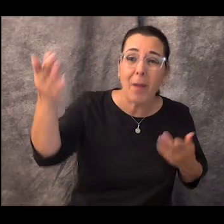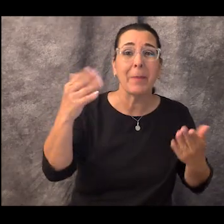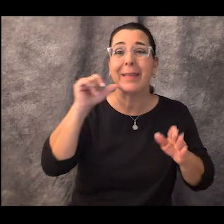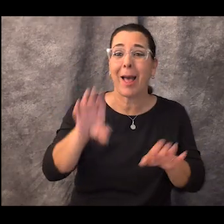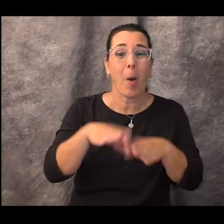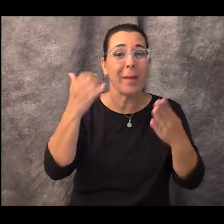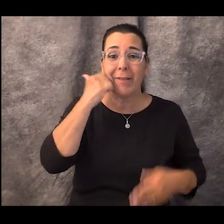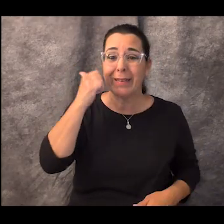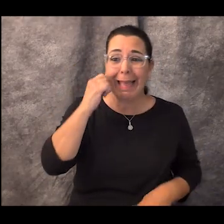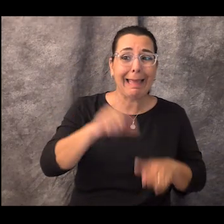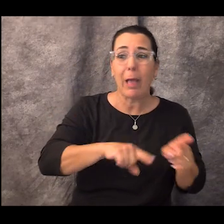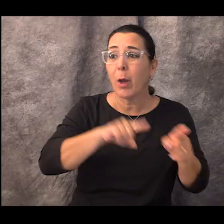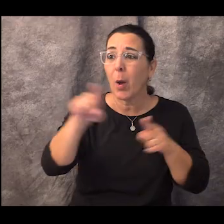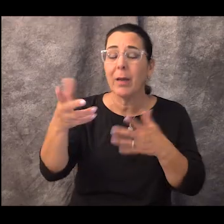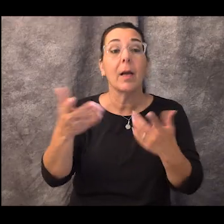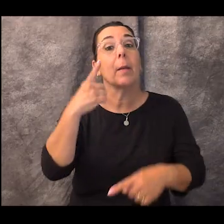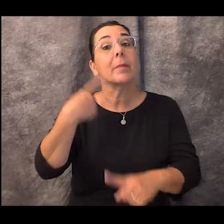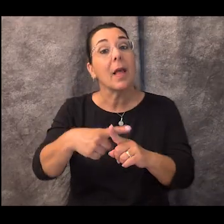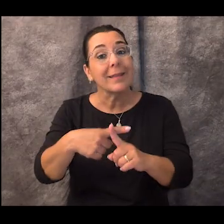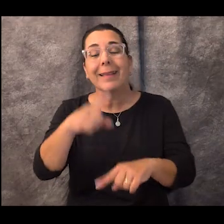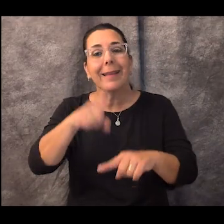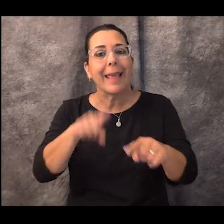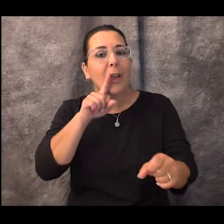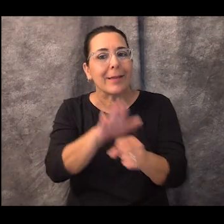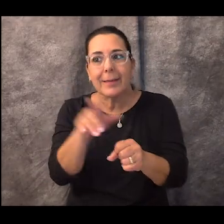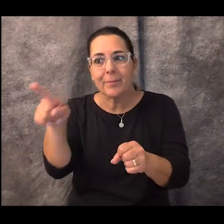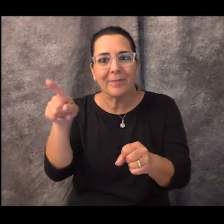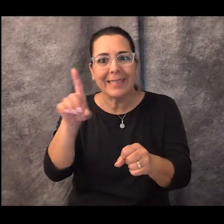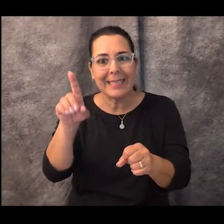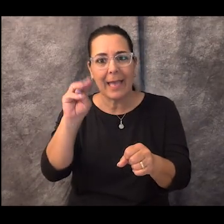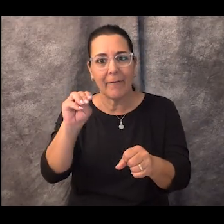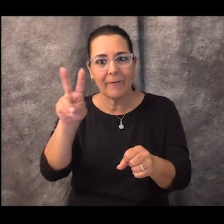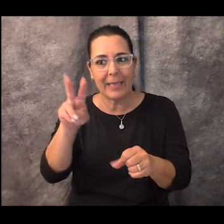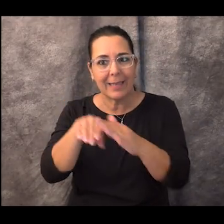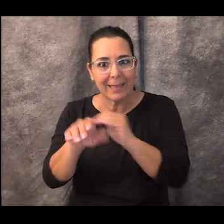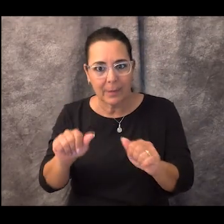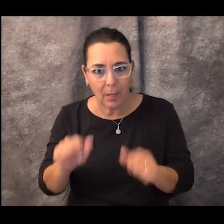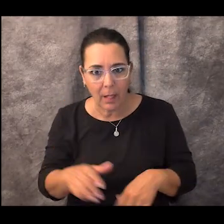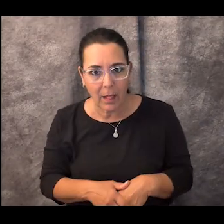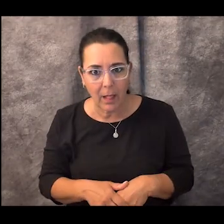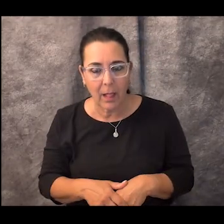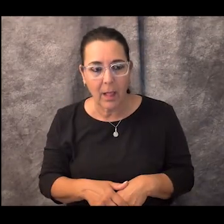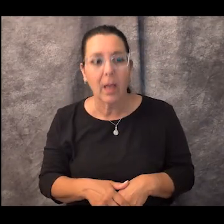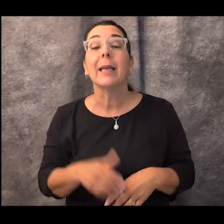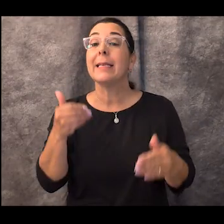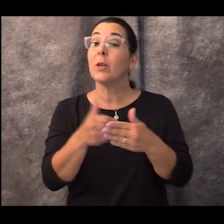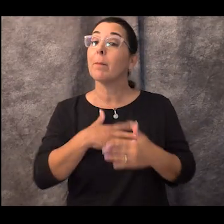but we can't even guarantee they're accessible. And a lot of them have those really, I don't know about around you, around me, they have these really high counter tops,